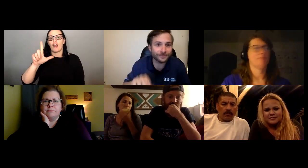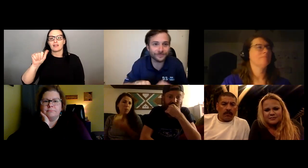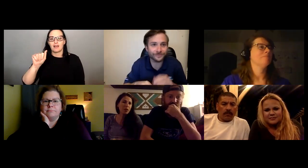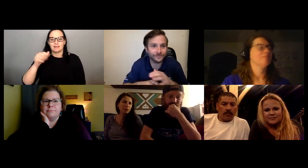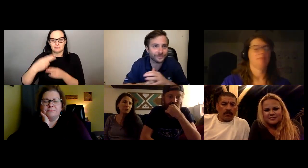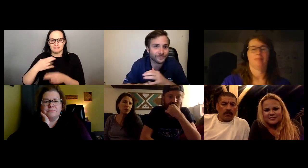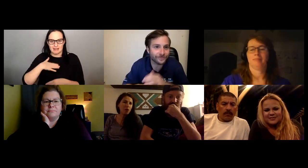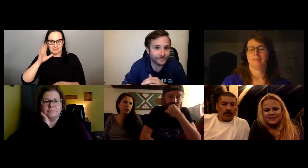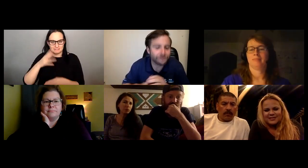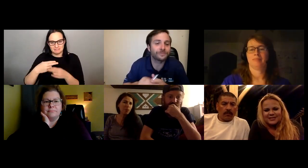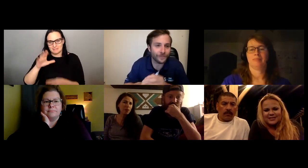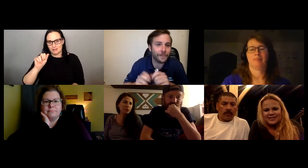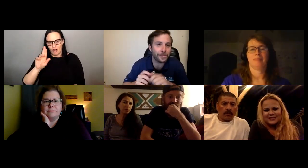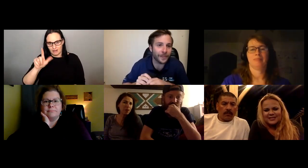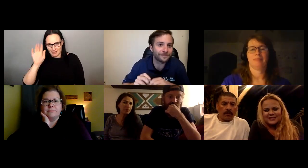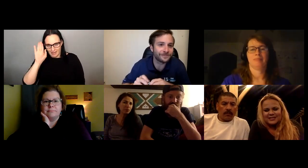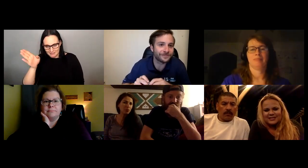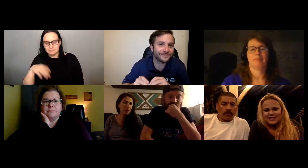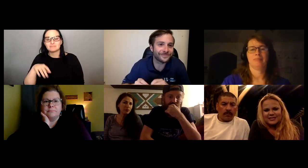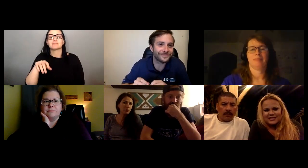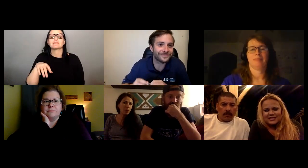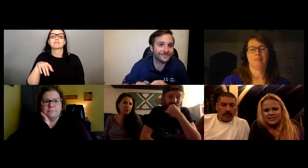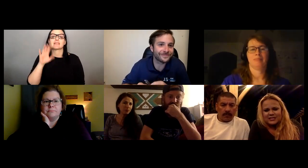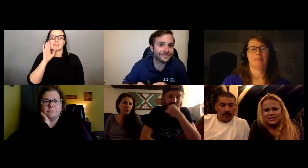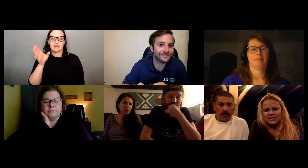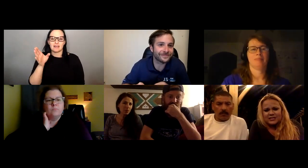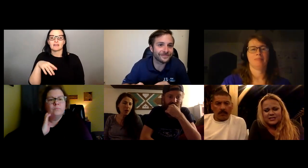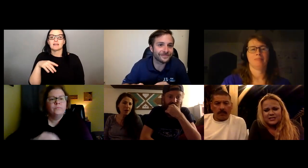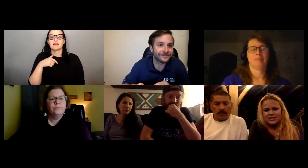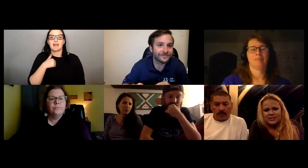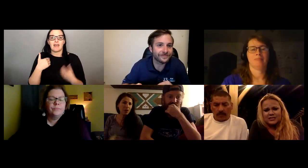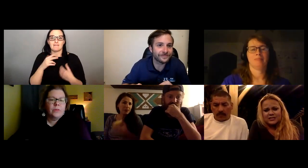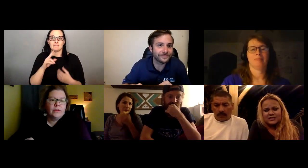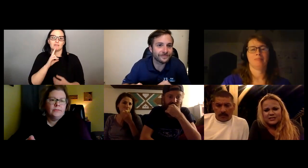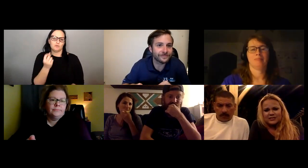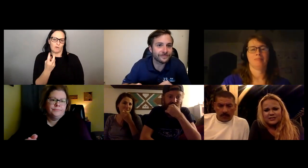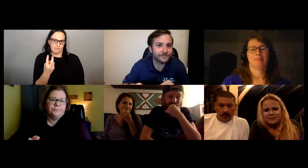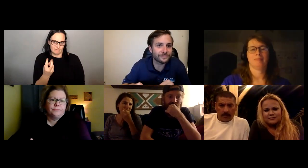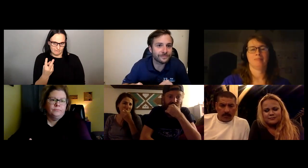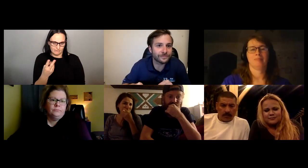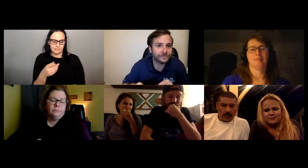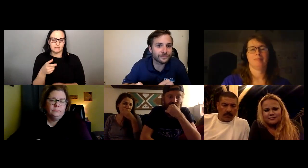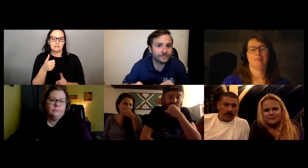hello uh yes my name is carla